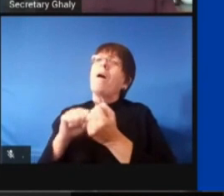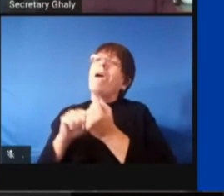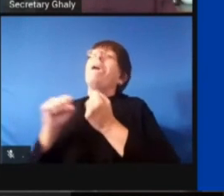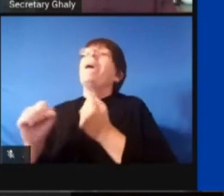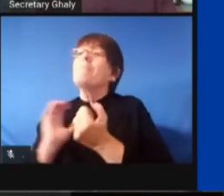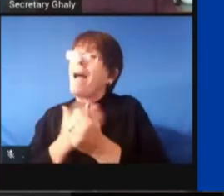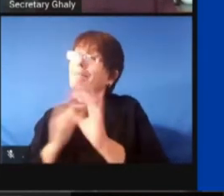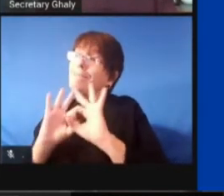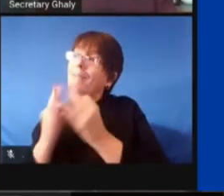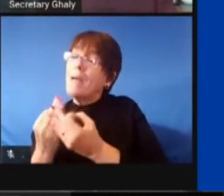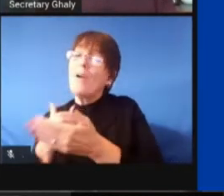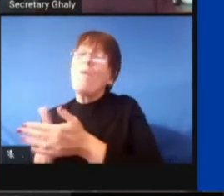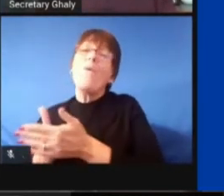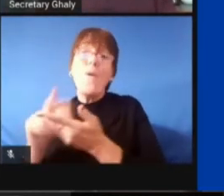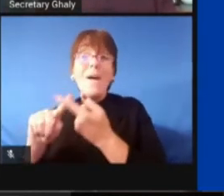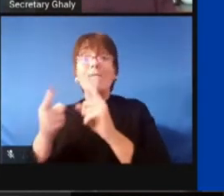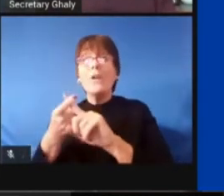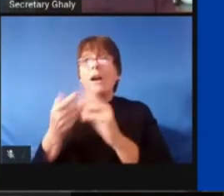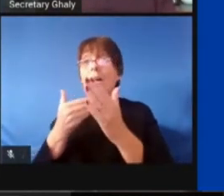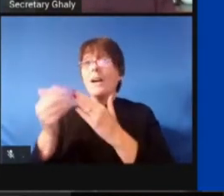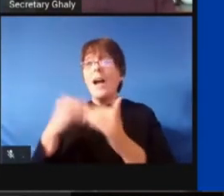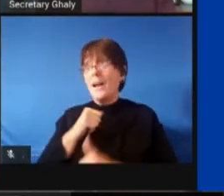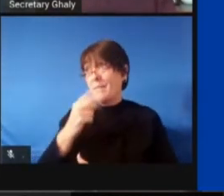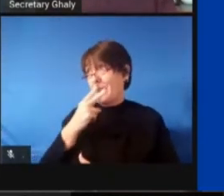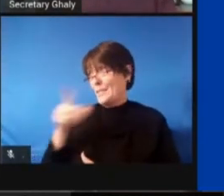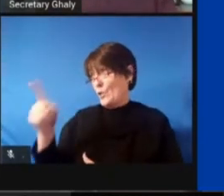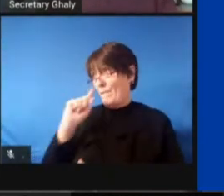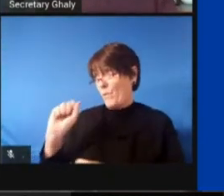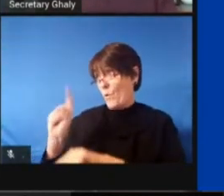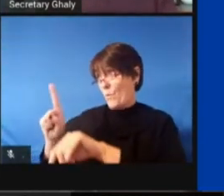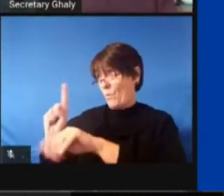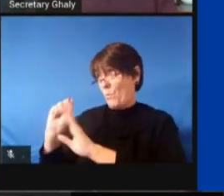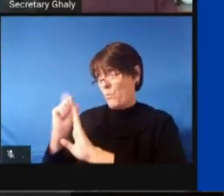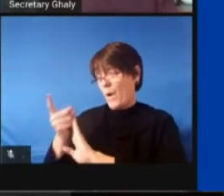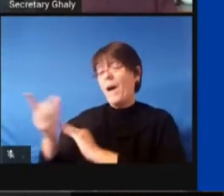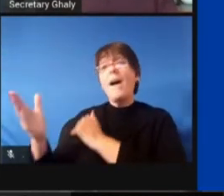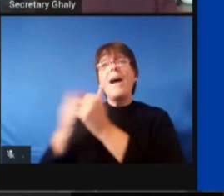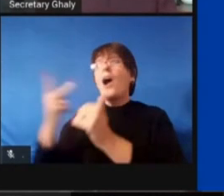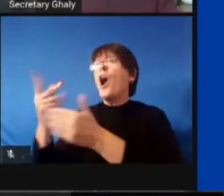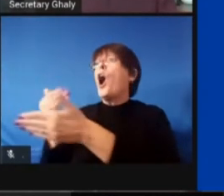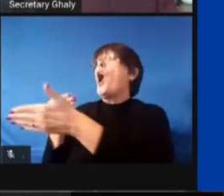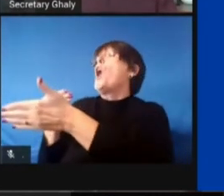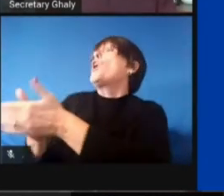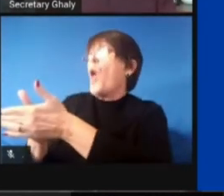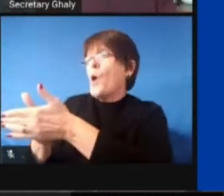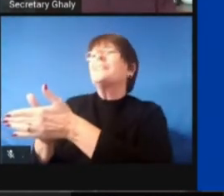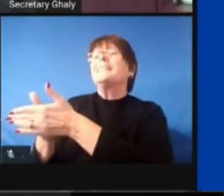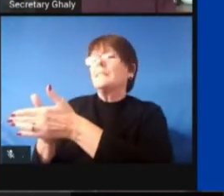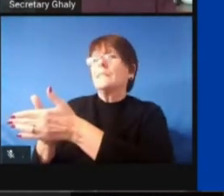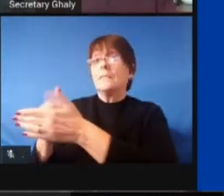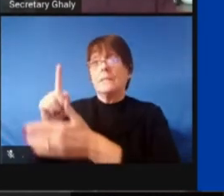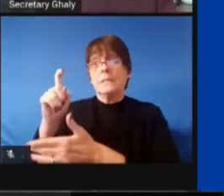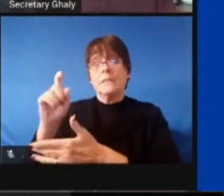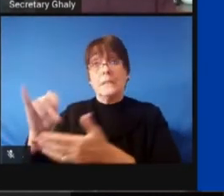I WILL JUST SAY, I FEEL THIS THE MOST FOR PEOPLE WE ARE CLOSE TO. EXTENDED FAMILY, OUR CLOSEST